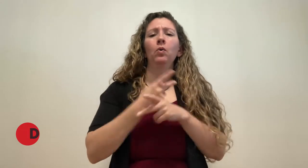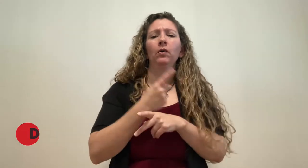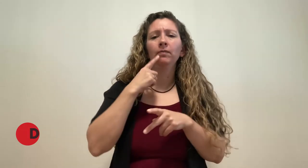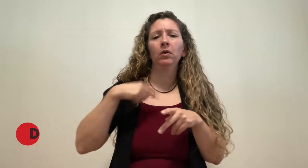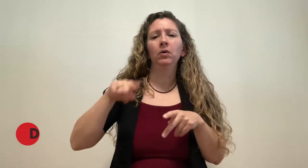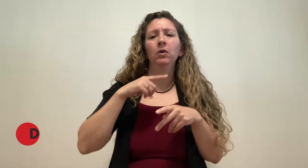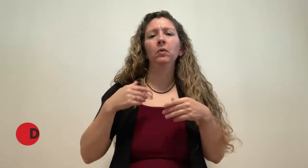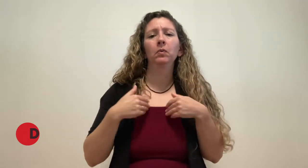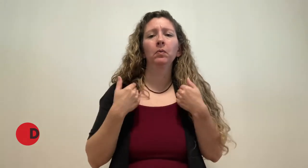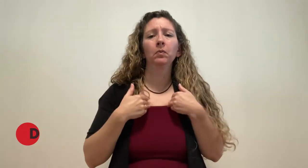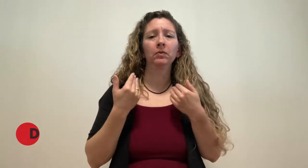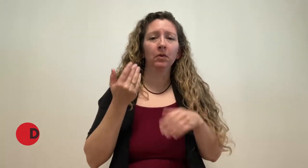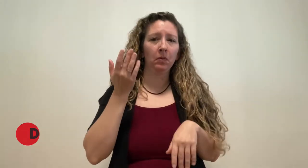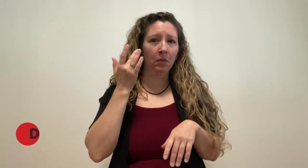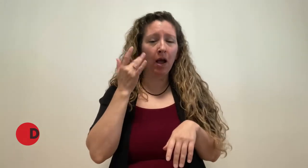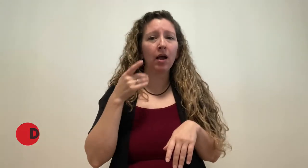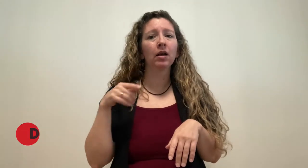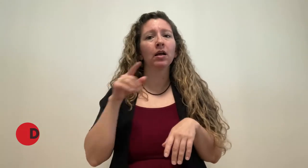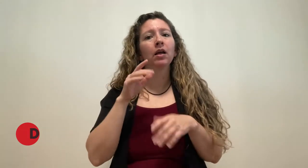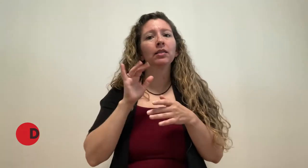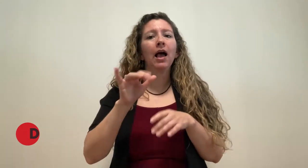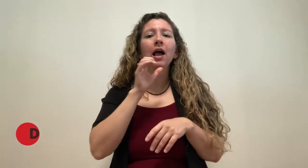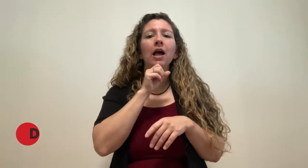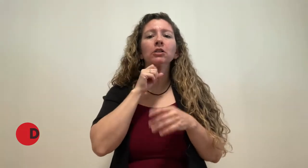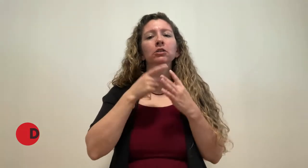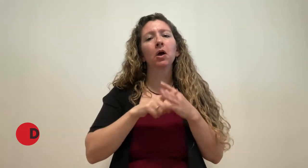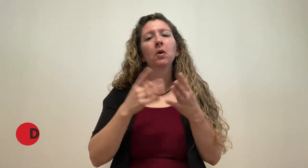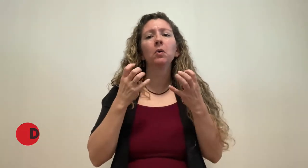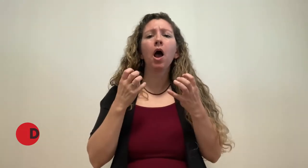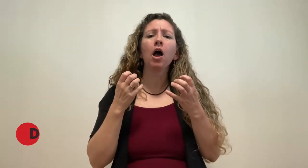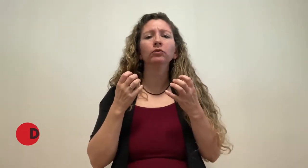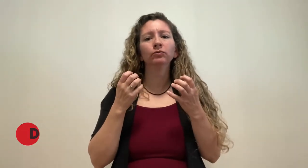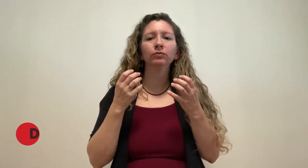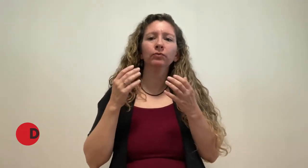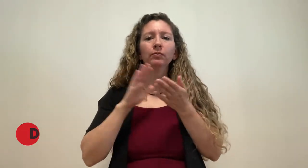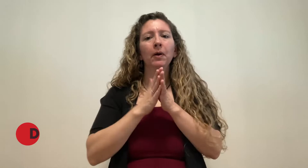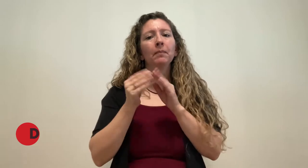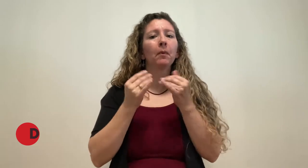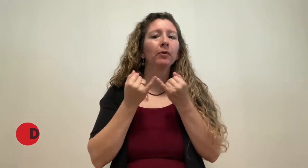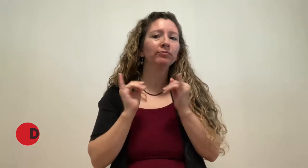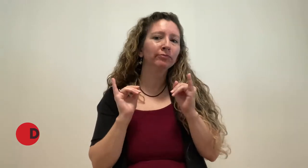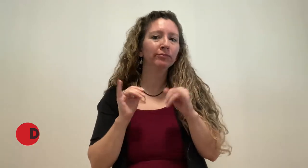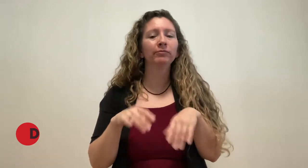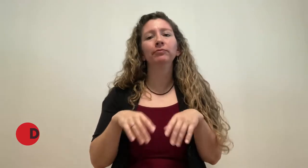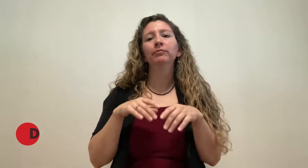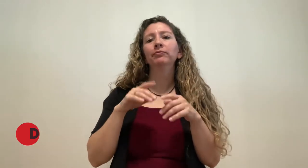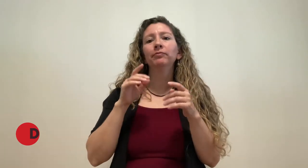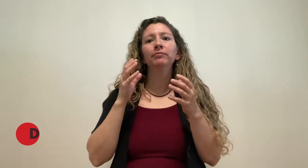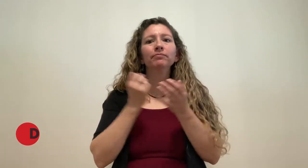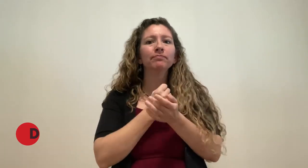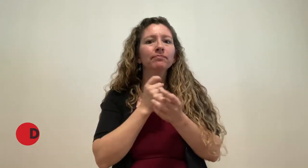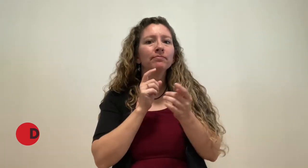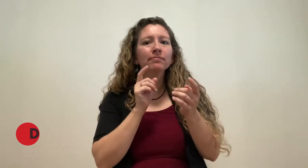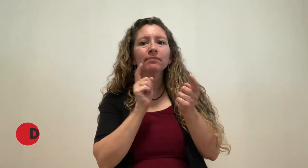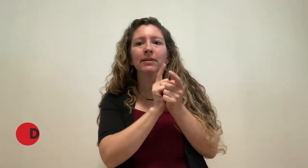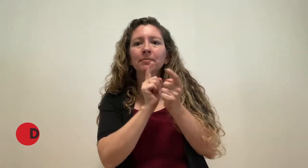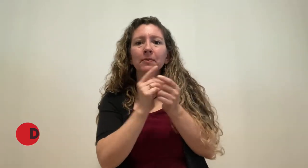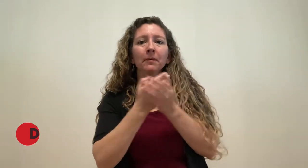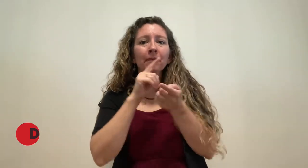it's worse for youth because they are at the age when they want to become more independent,